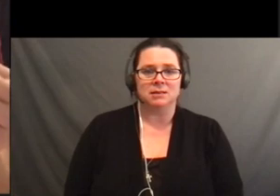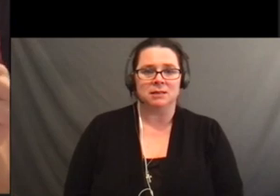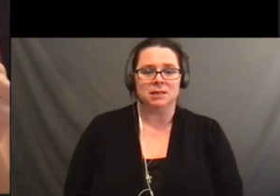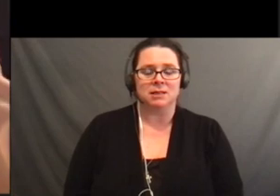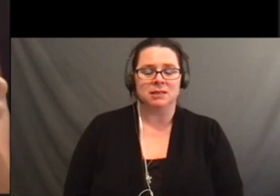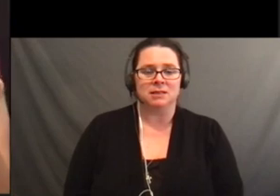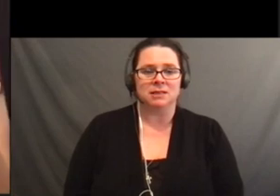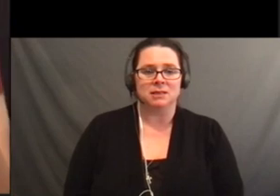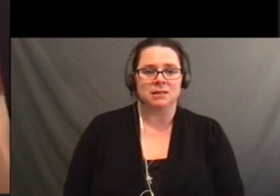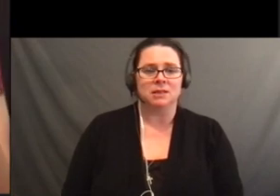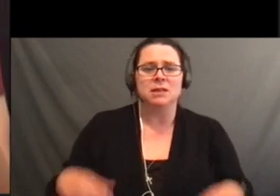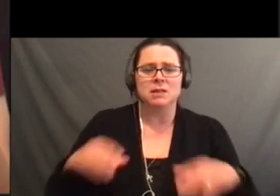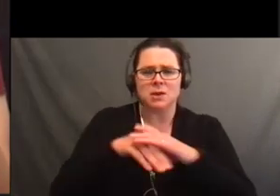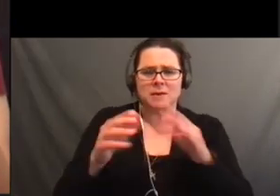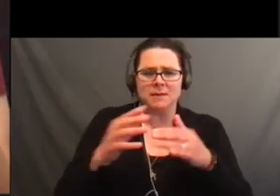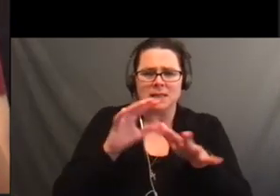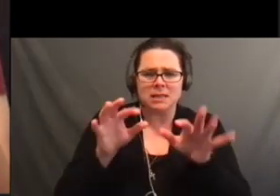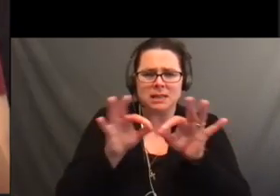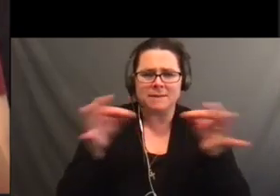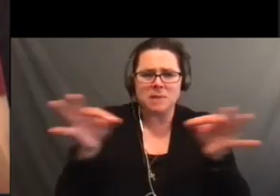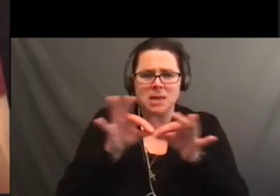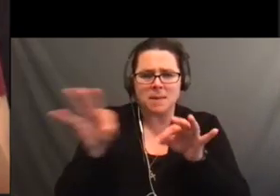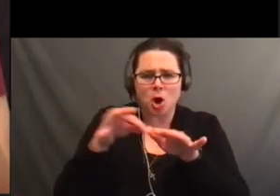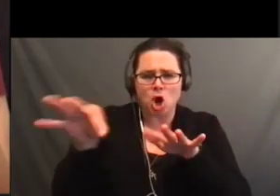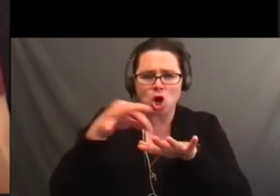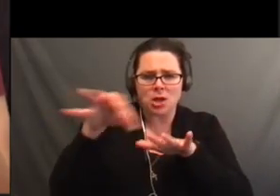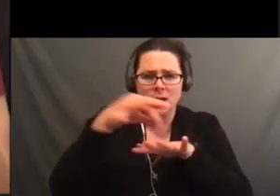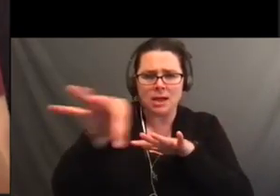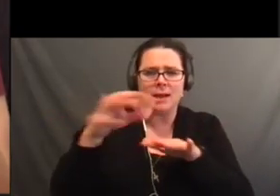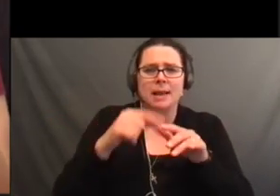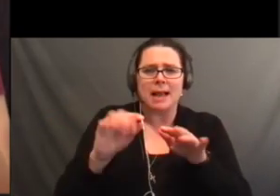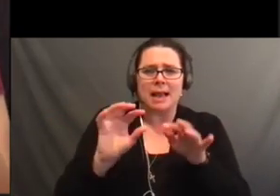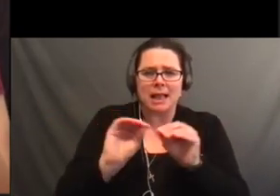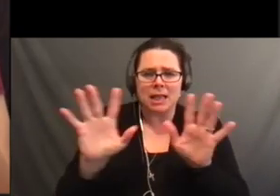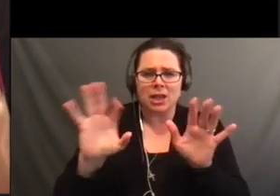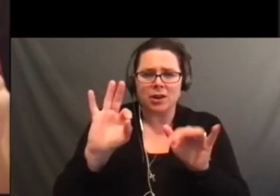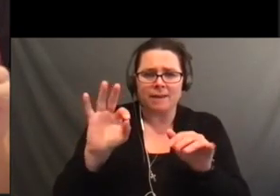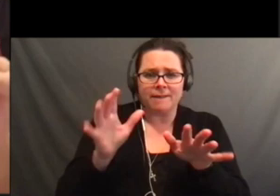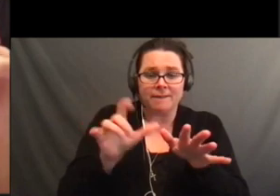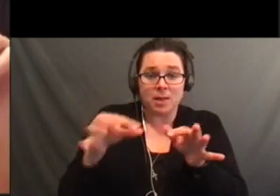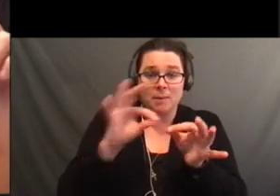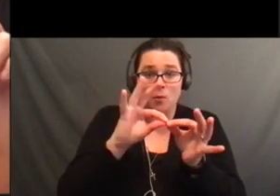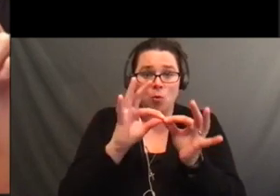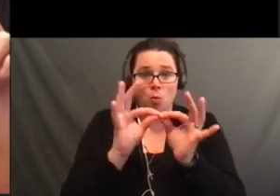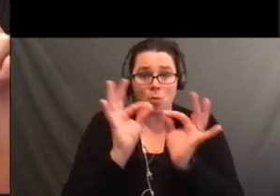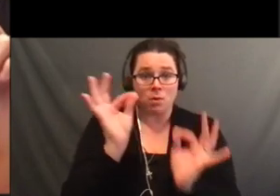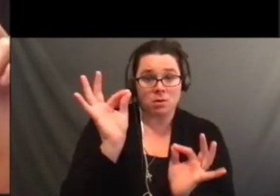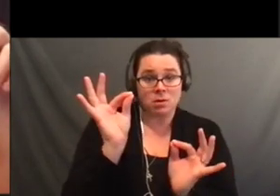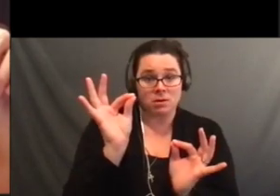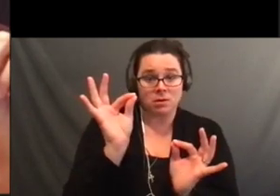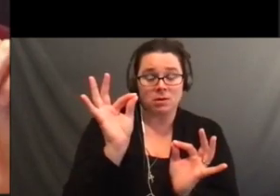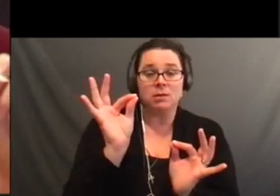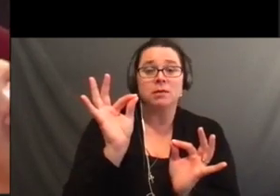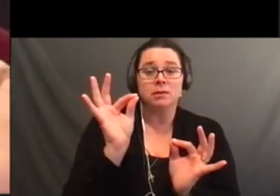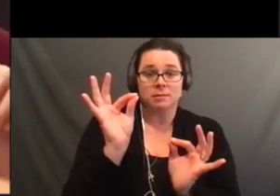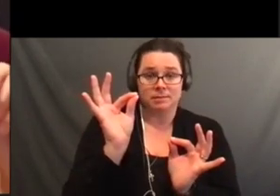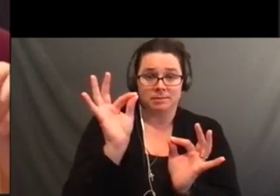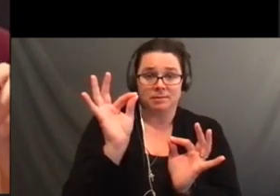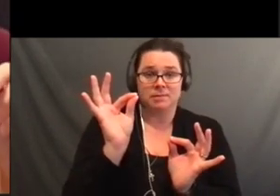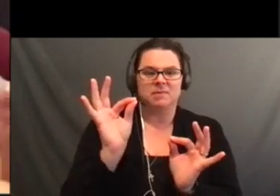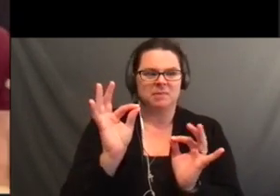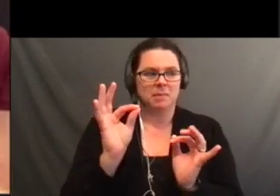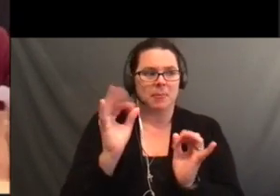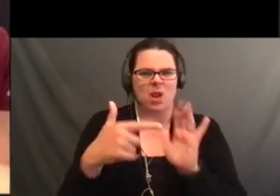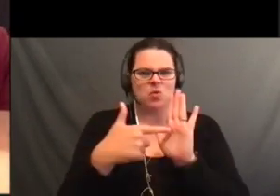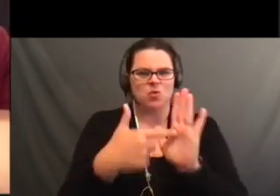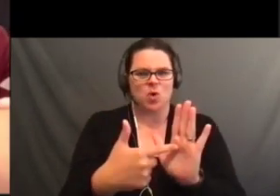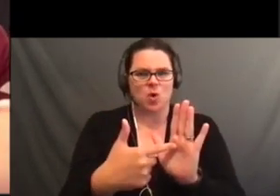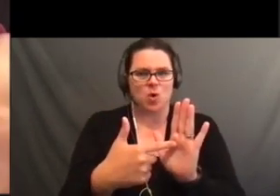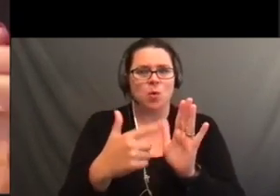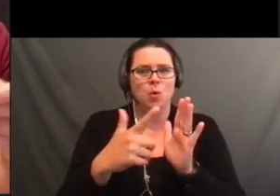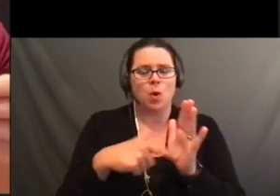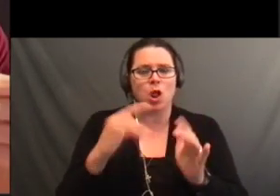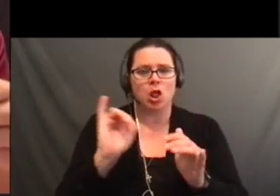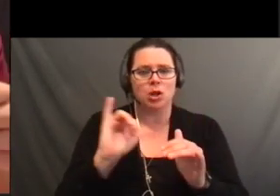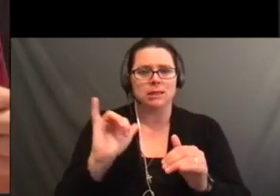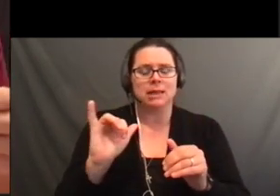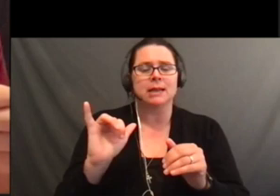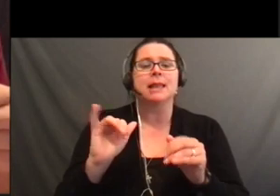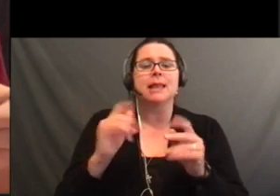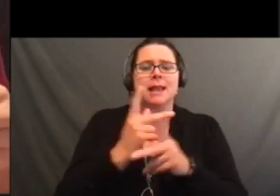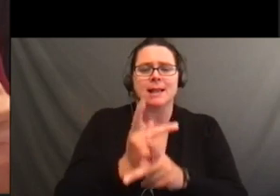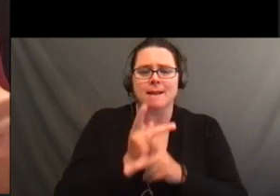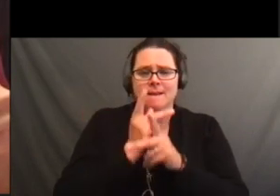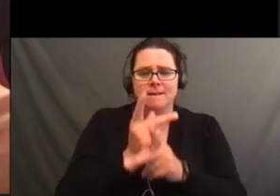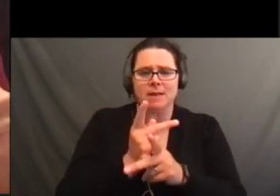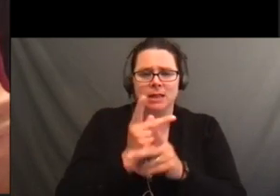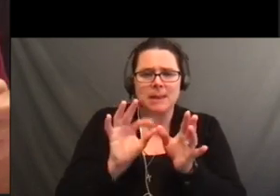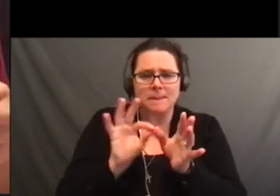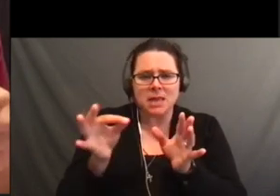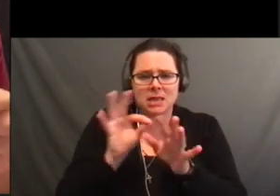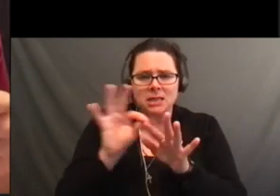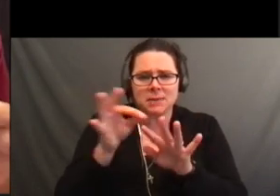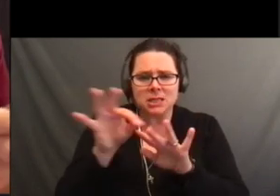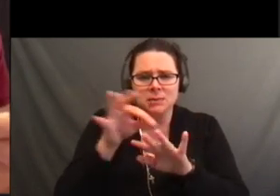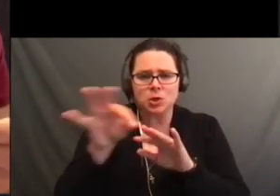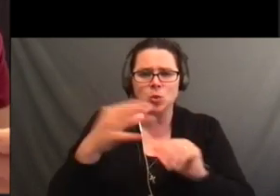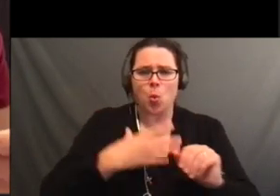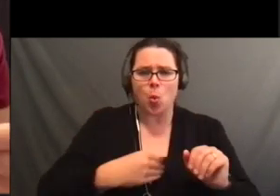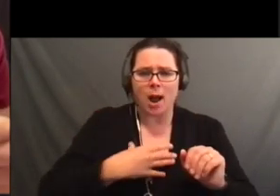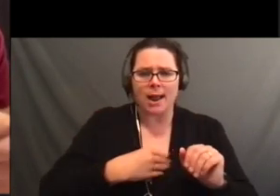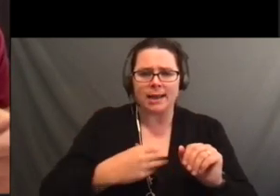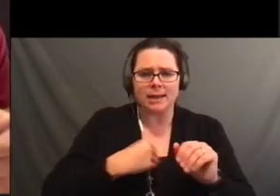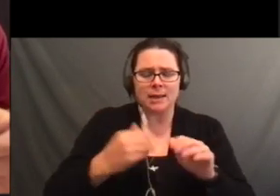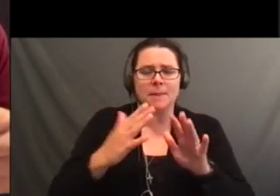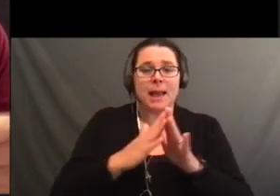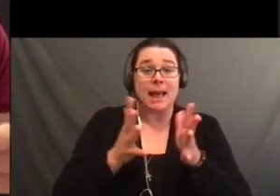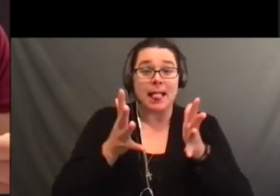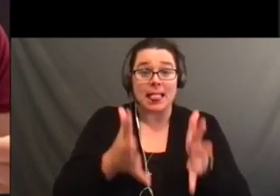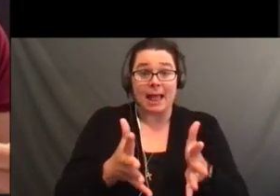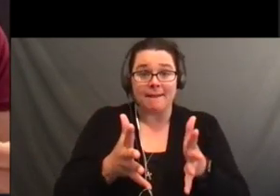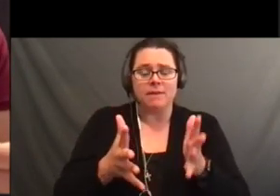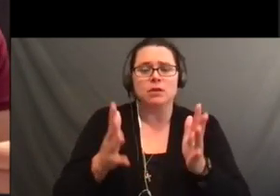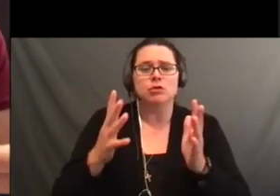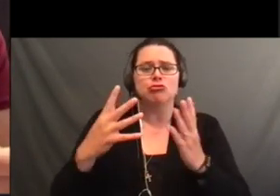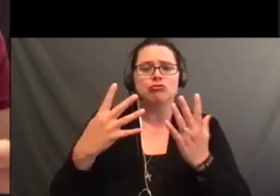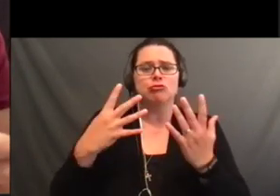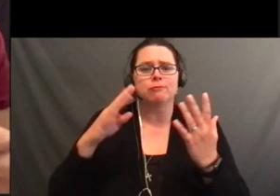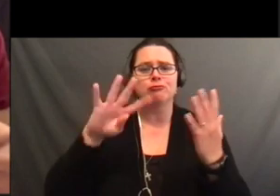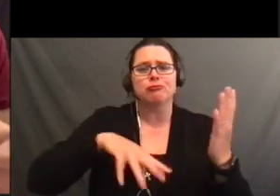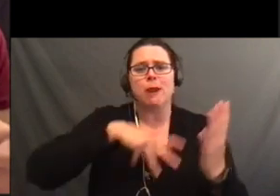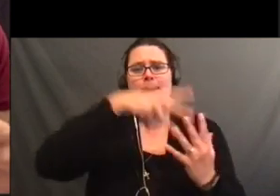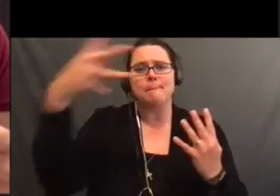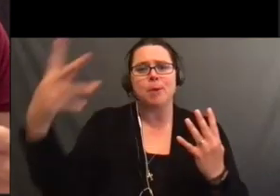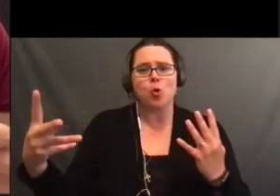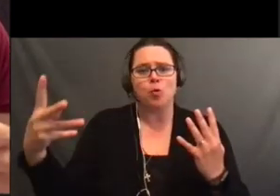First you take this off.